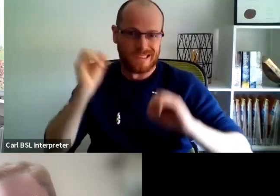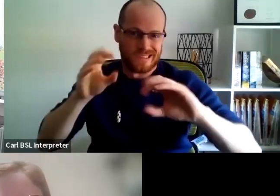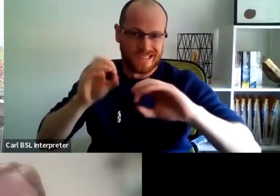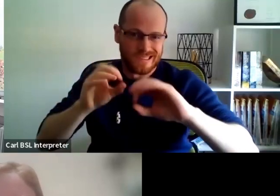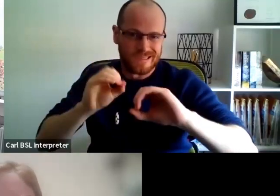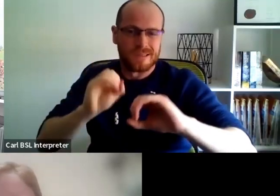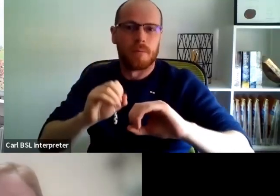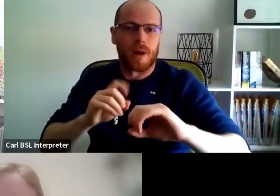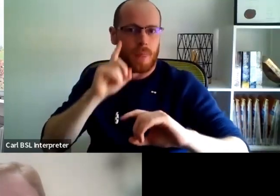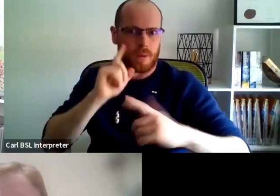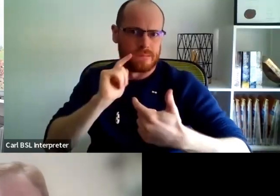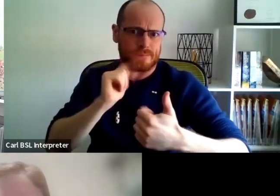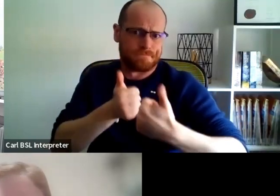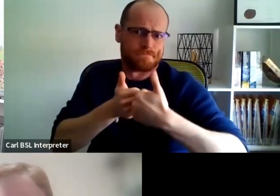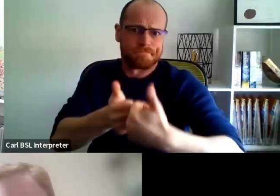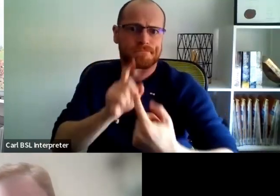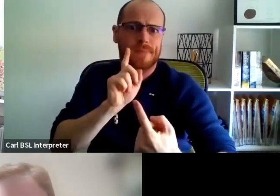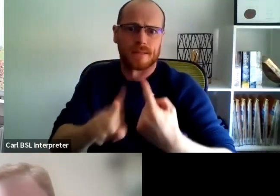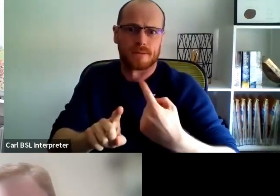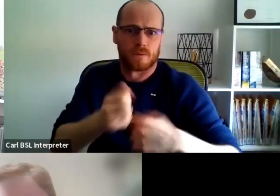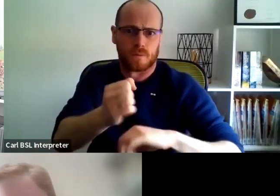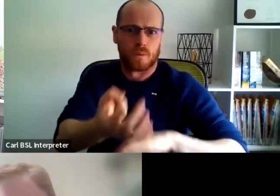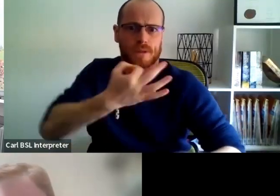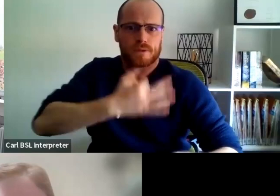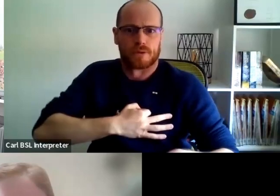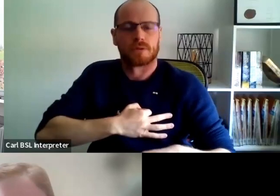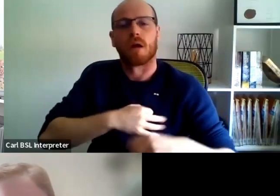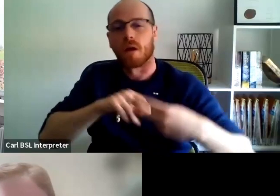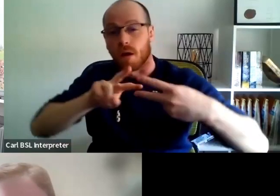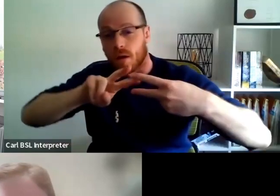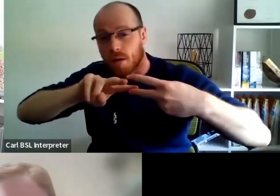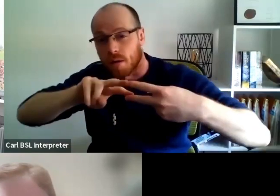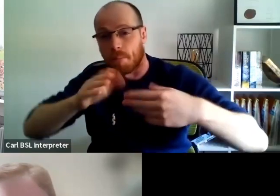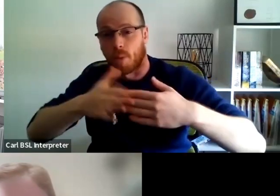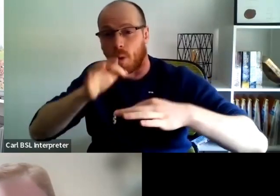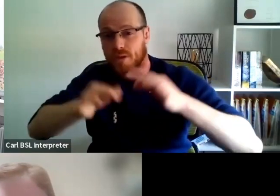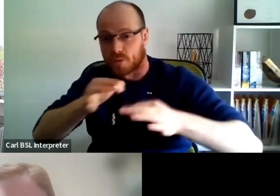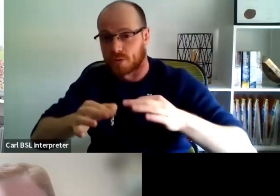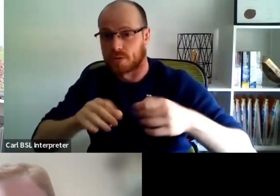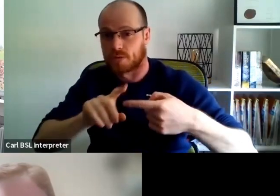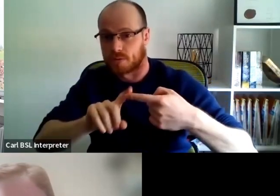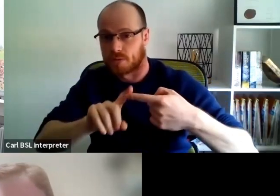Oh that's great, thank you Naomi. We've got a couple of questions here as well from our group.